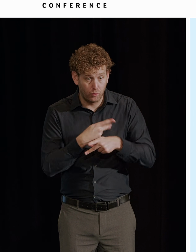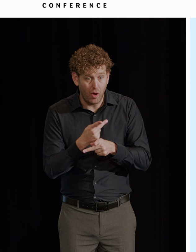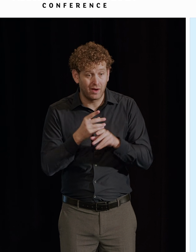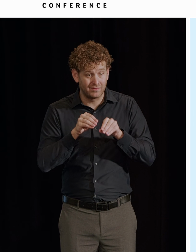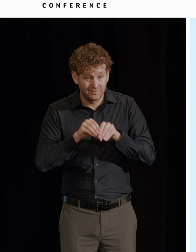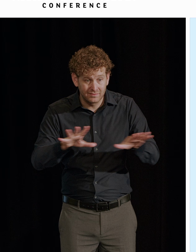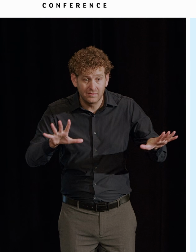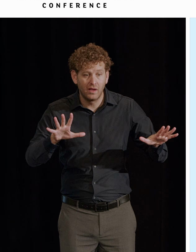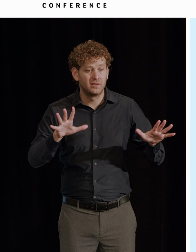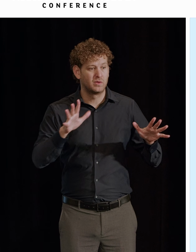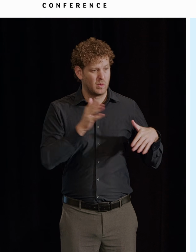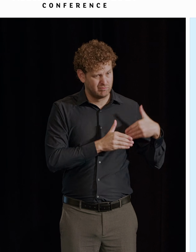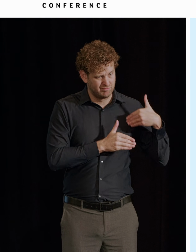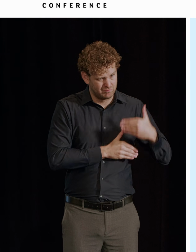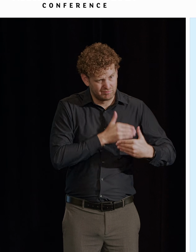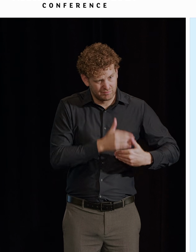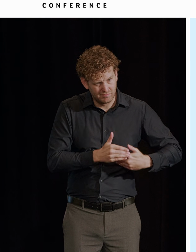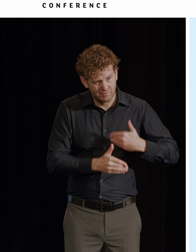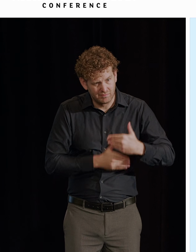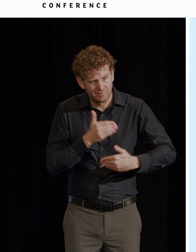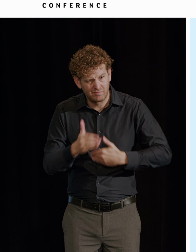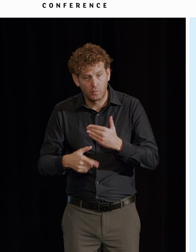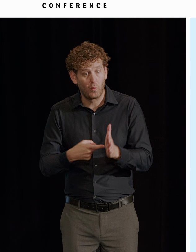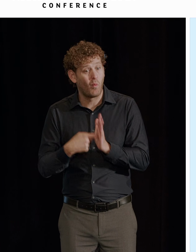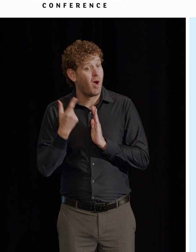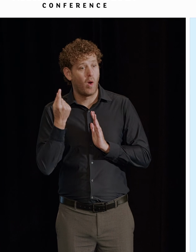Each step built on collaboration, from a hackathon prototype in 2022